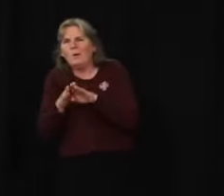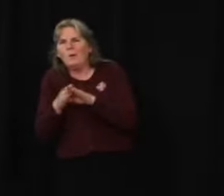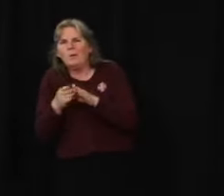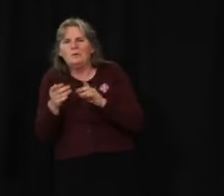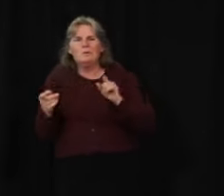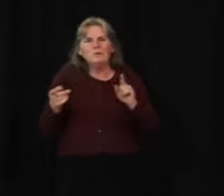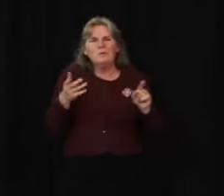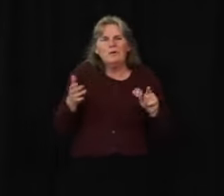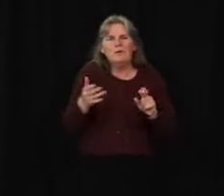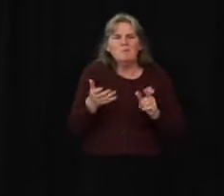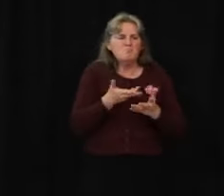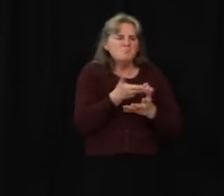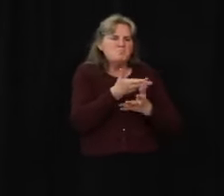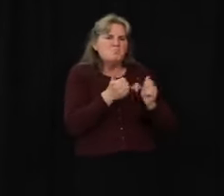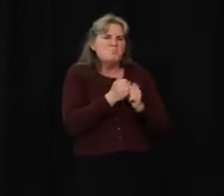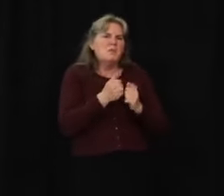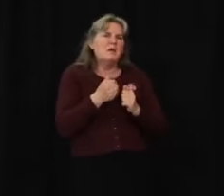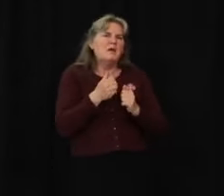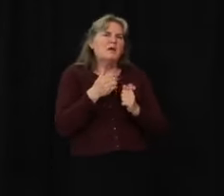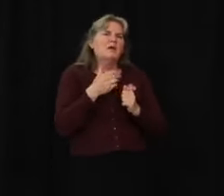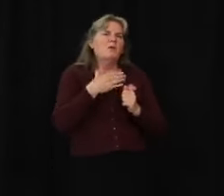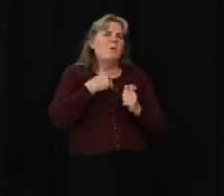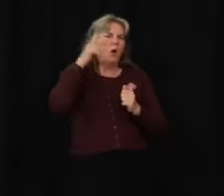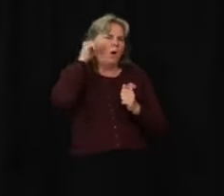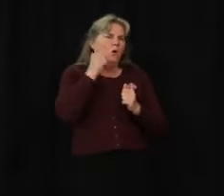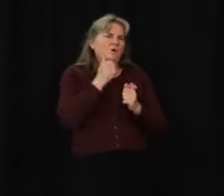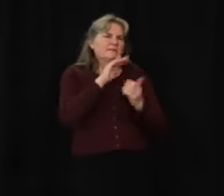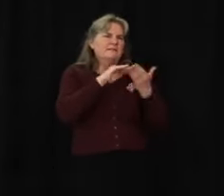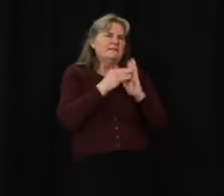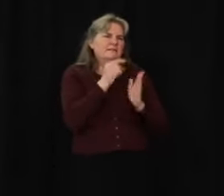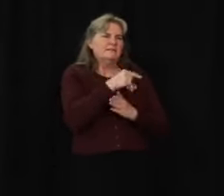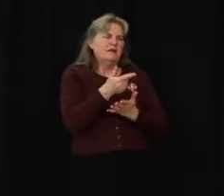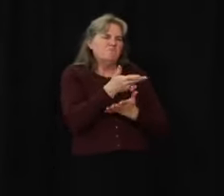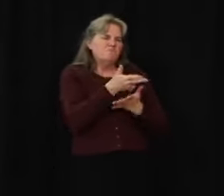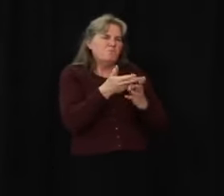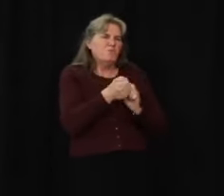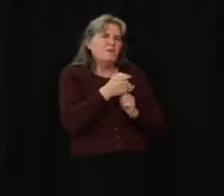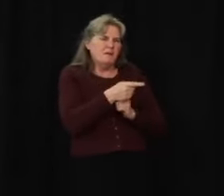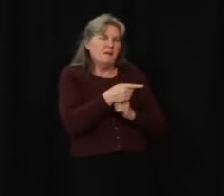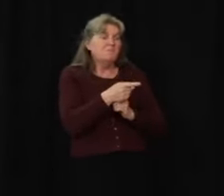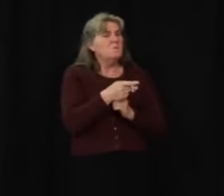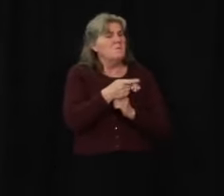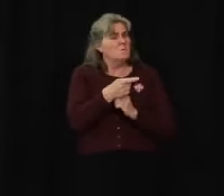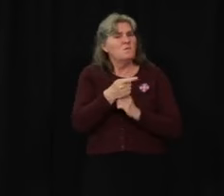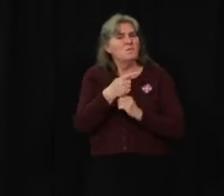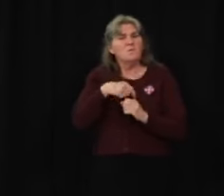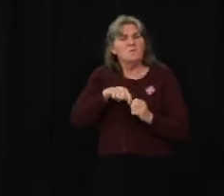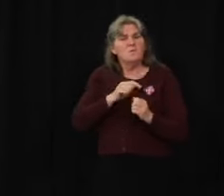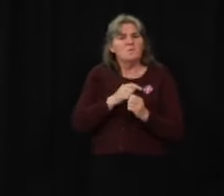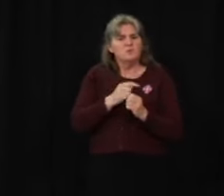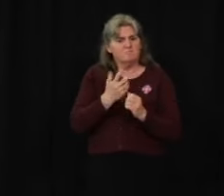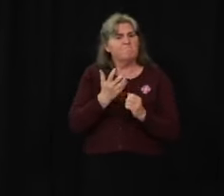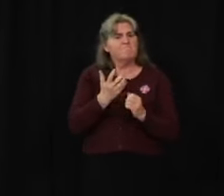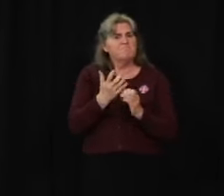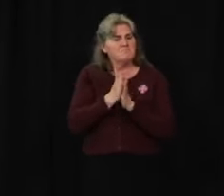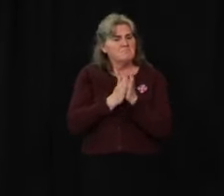a great opportunity. We recognize that this is an awful lot of information but again, he would be the first want to criticize us for enough